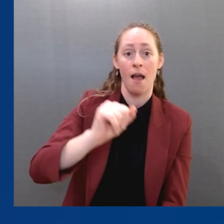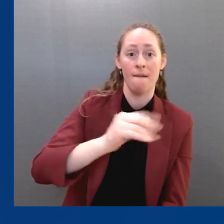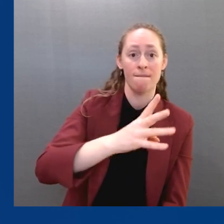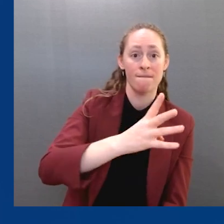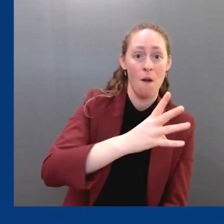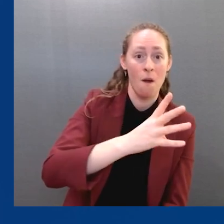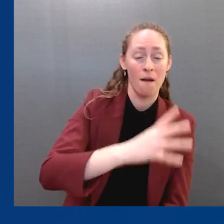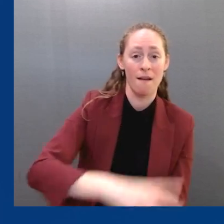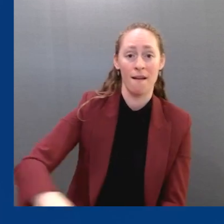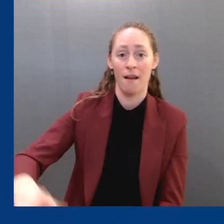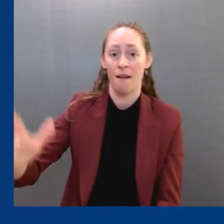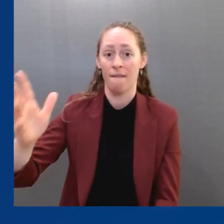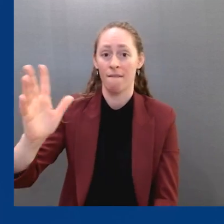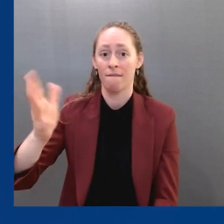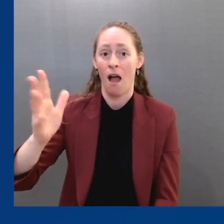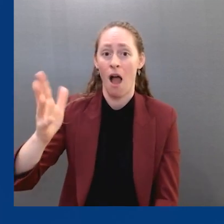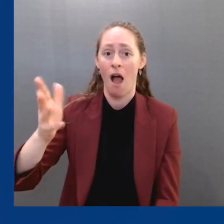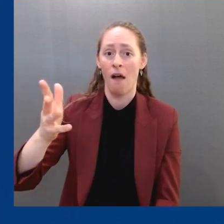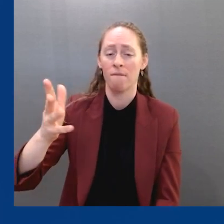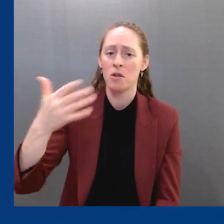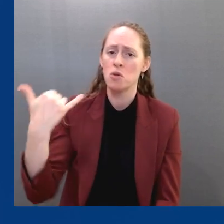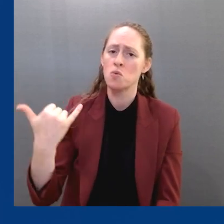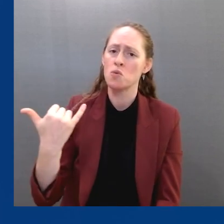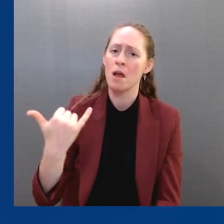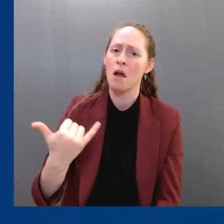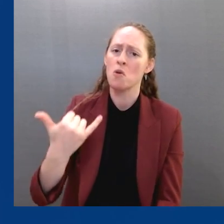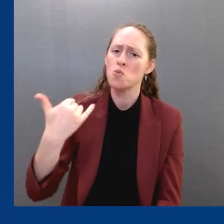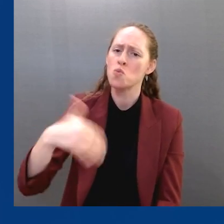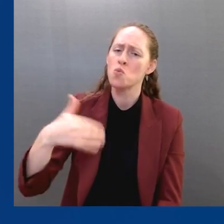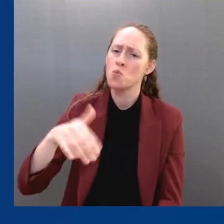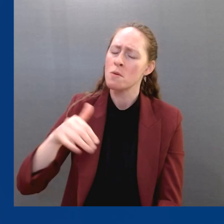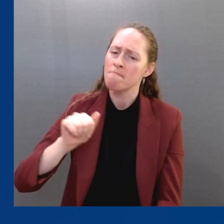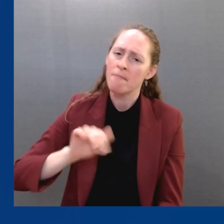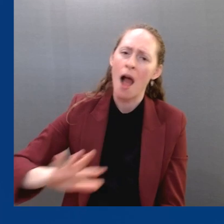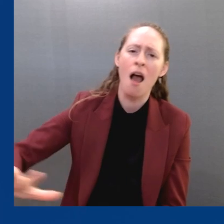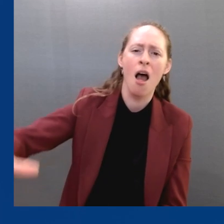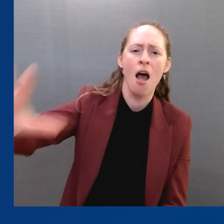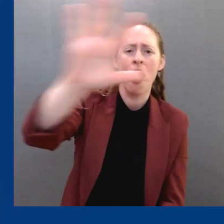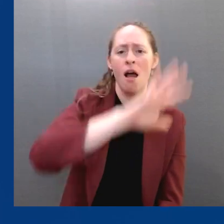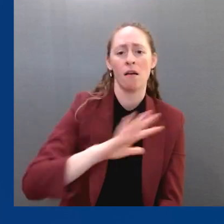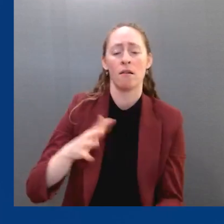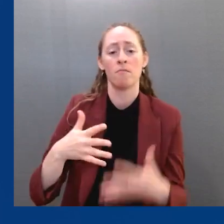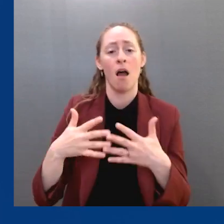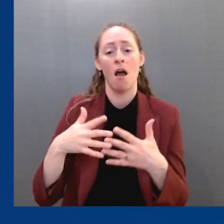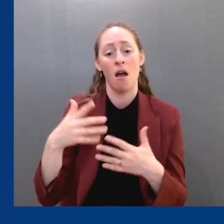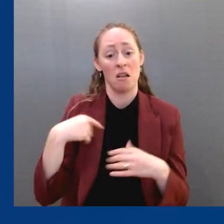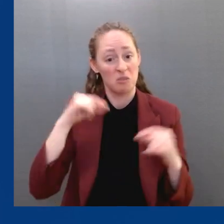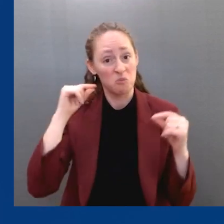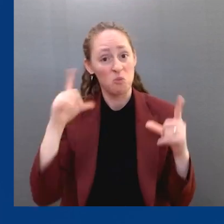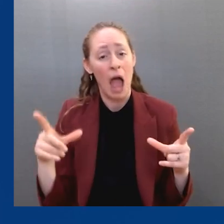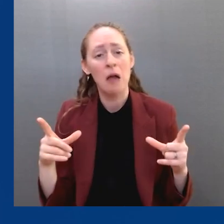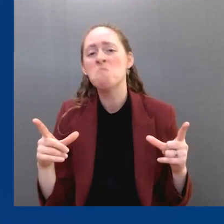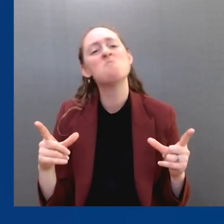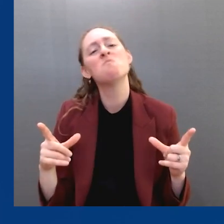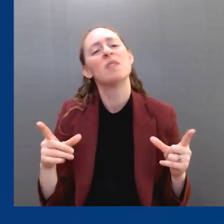is now the dominant variant subway in the United States, this is not a surprise. We've been tracking this. I remember the early reports when BA-4,